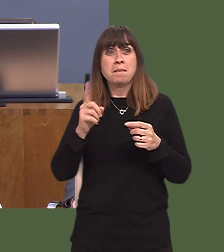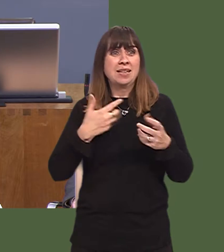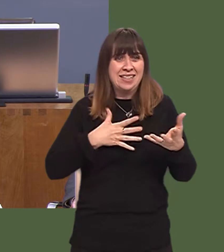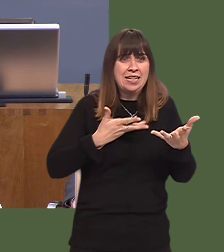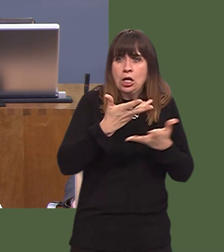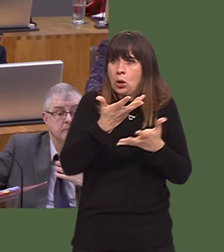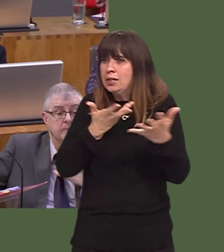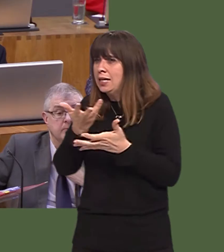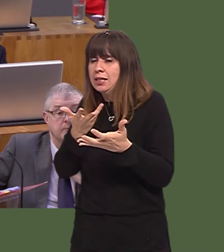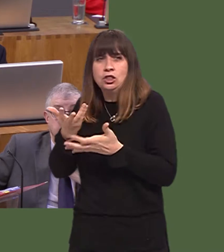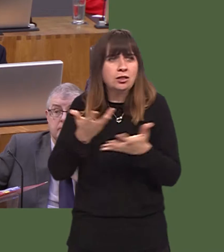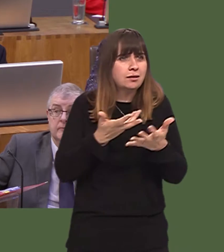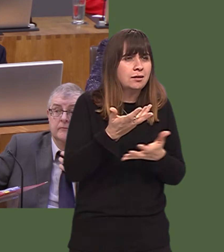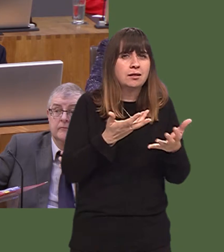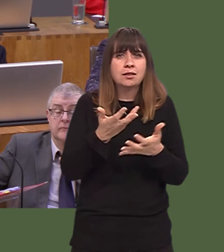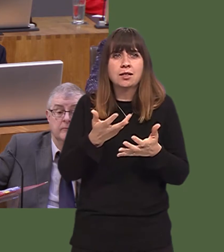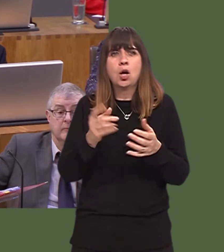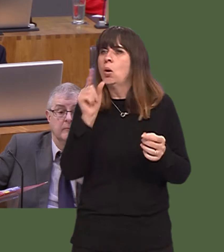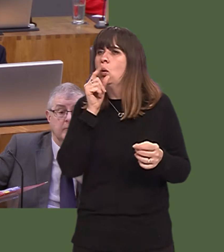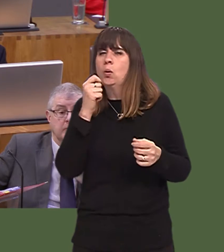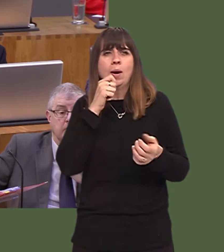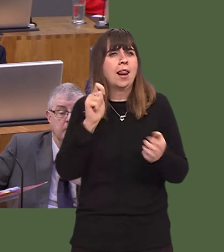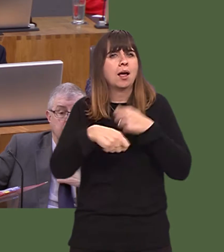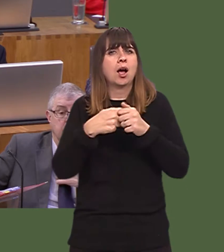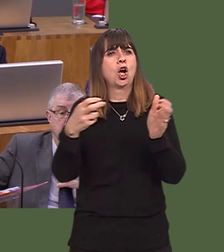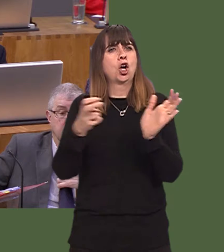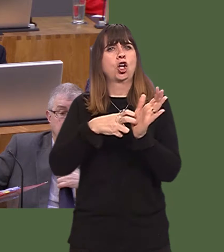The whole point is that you have the negotiation on the franchise, and, as part of the franchise